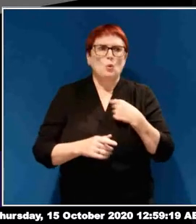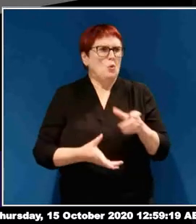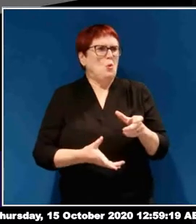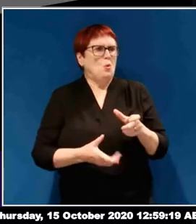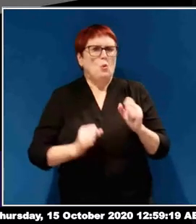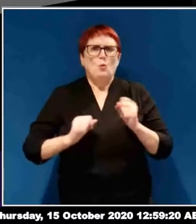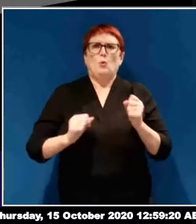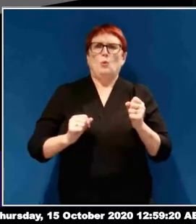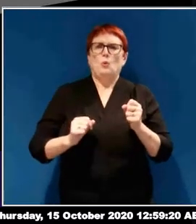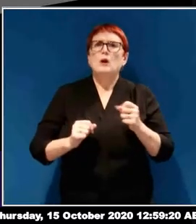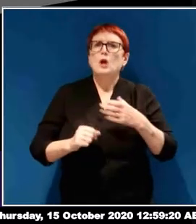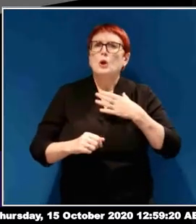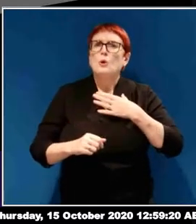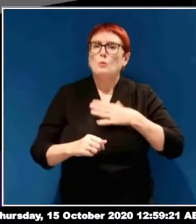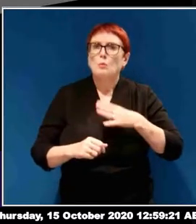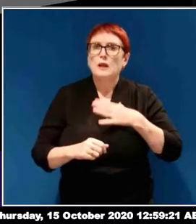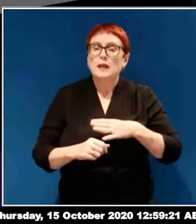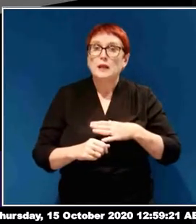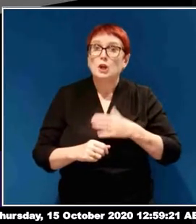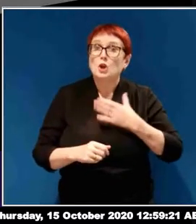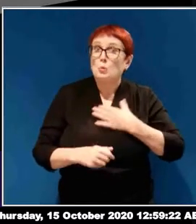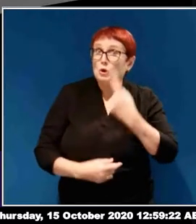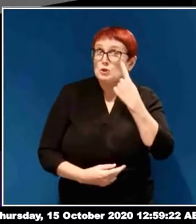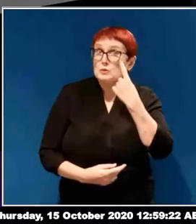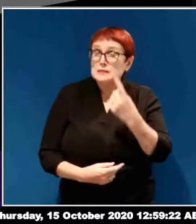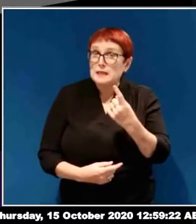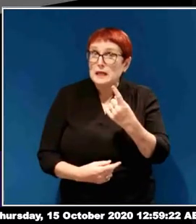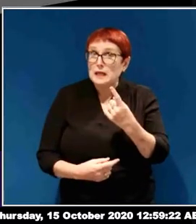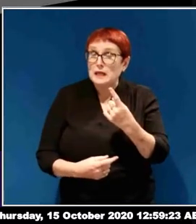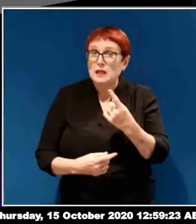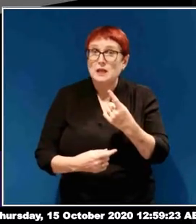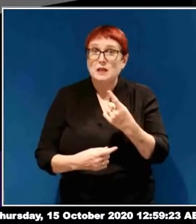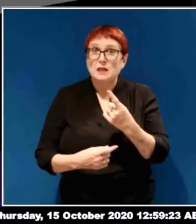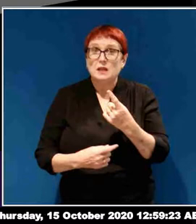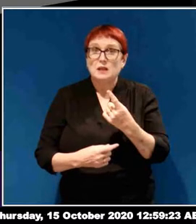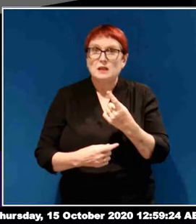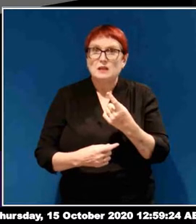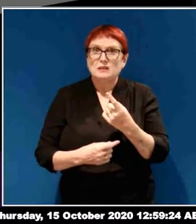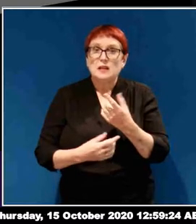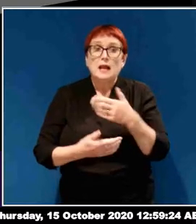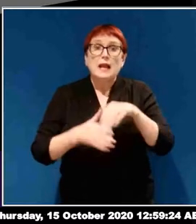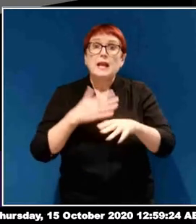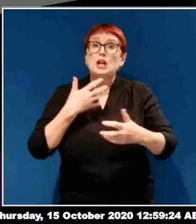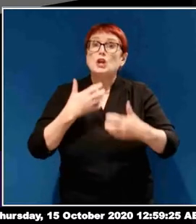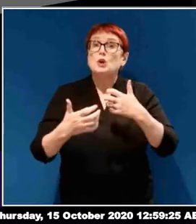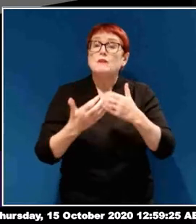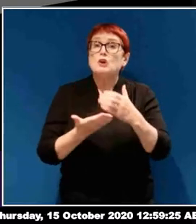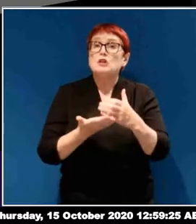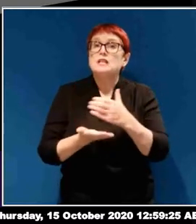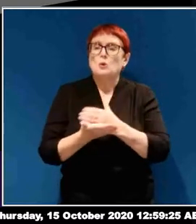would like to see more preparedness at university stage for our teachers? Yes. OK.